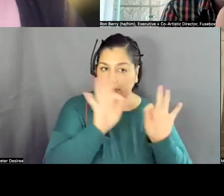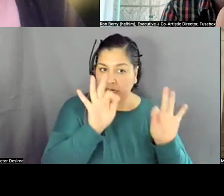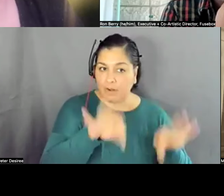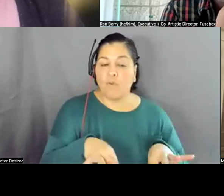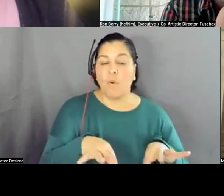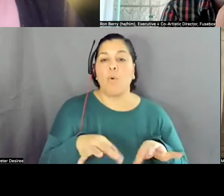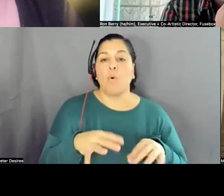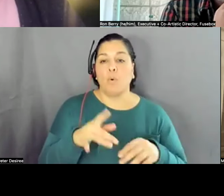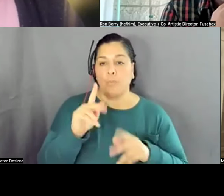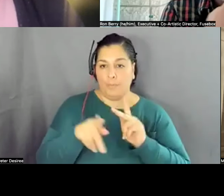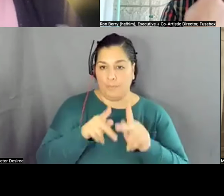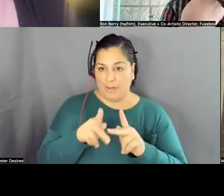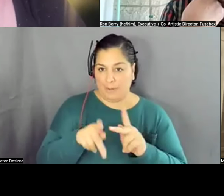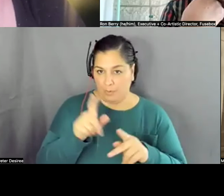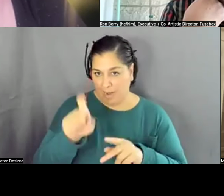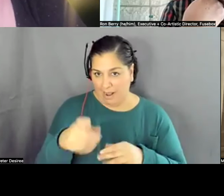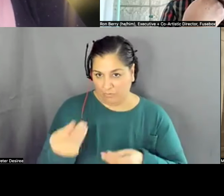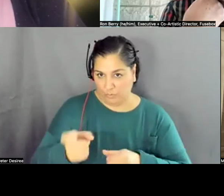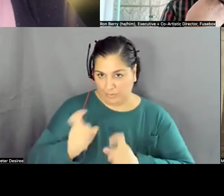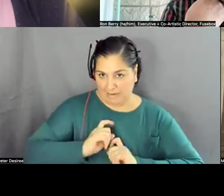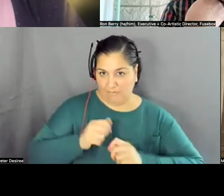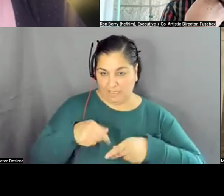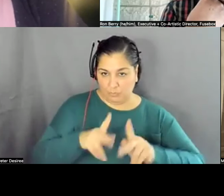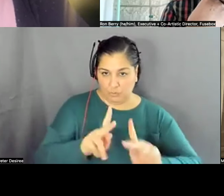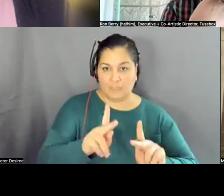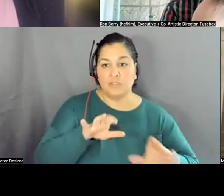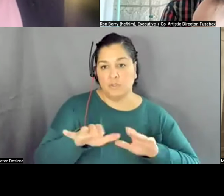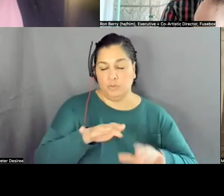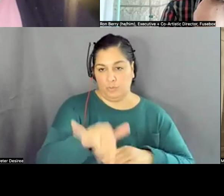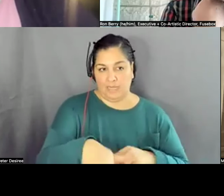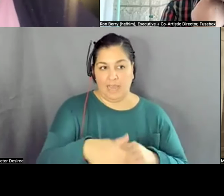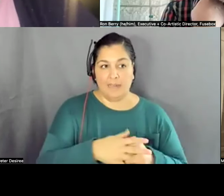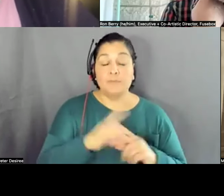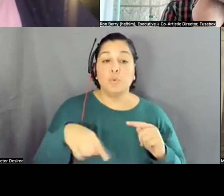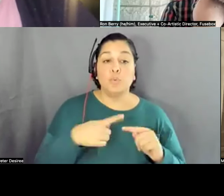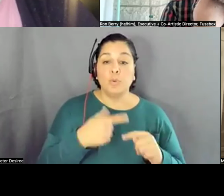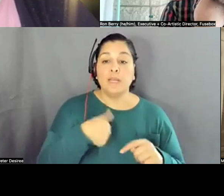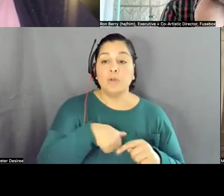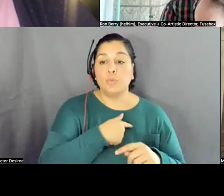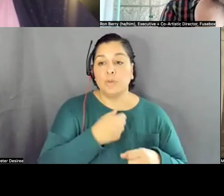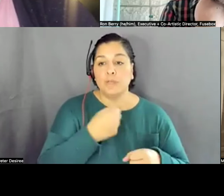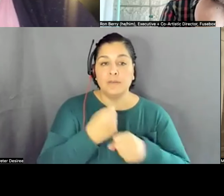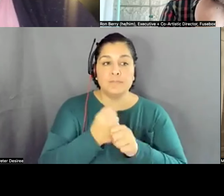give us permission to be able to do that when we are creating other performance work.